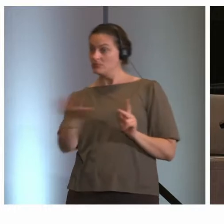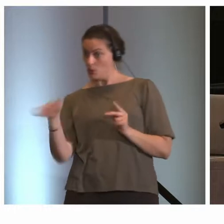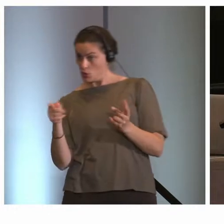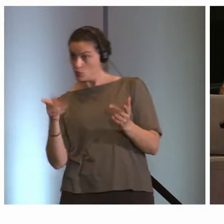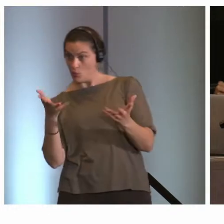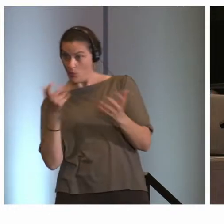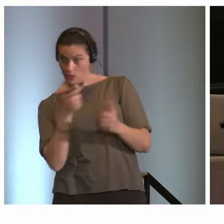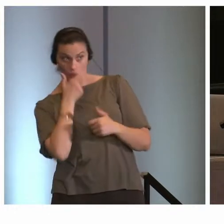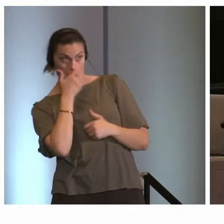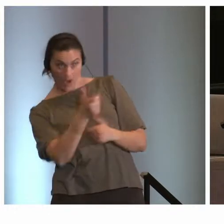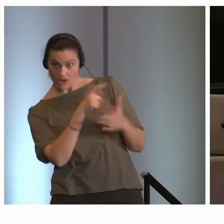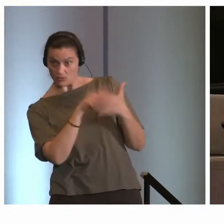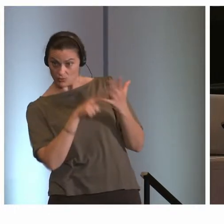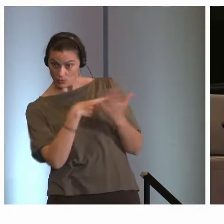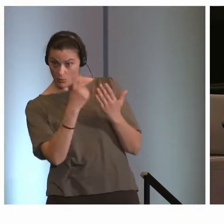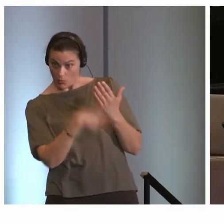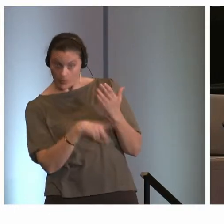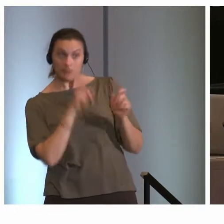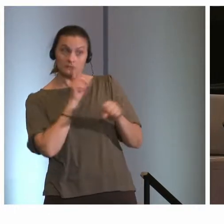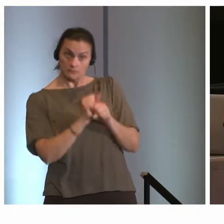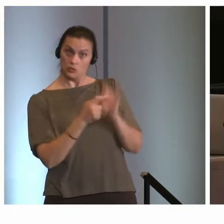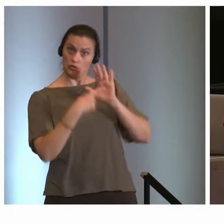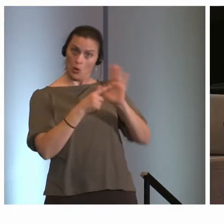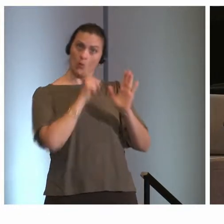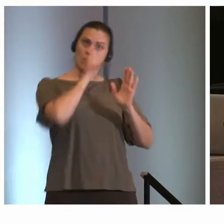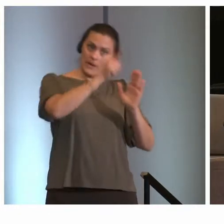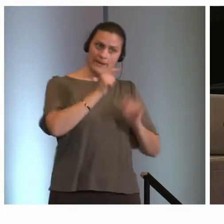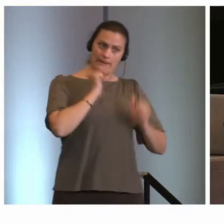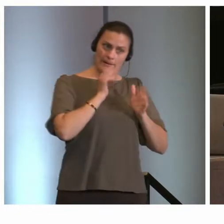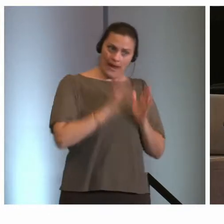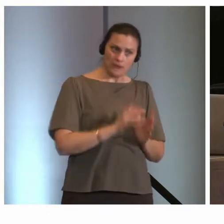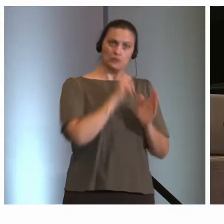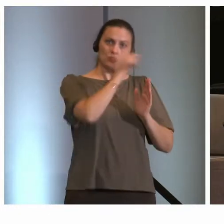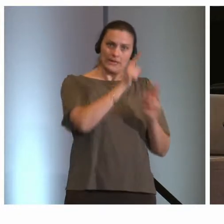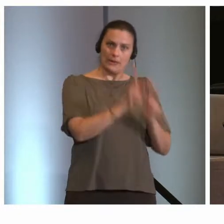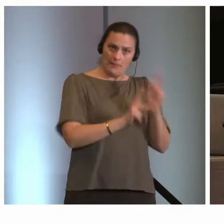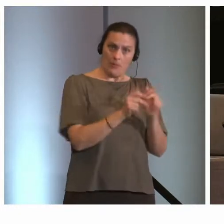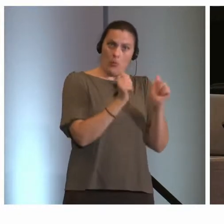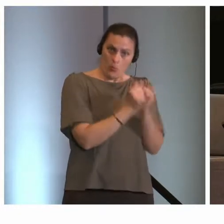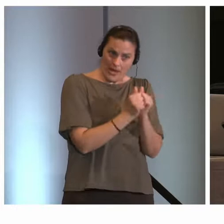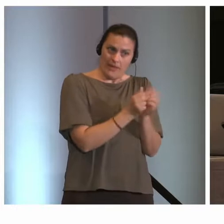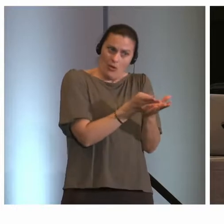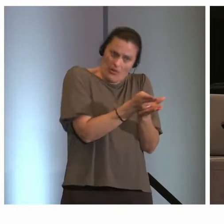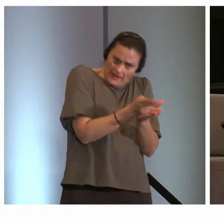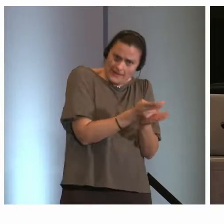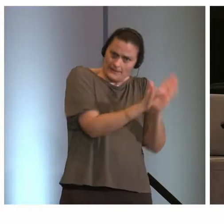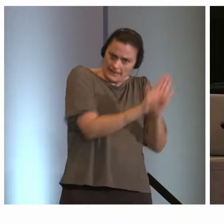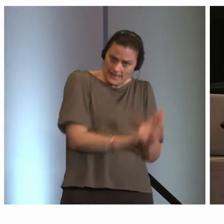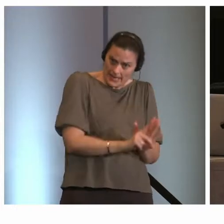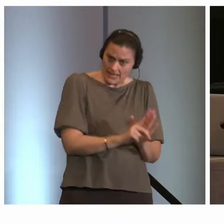This is a question that was asked of the community at large. Do you want to see these programs, the answer, overwhelmingly was yes, would